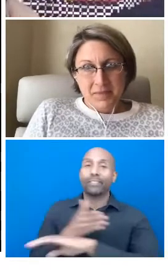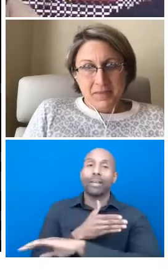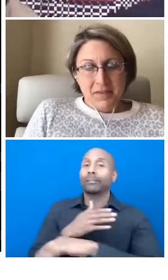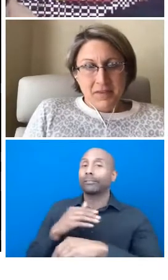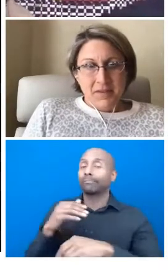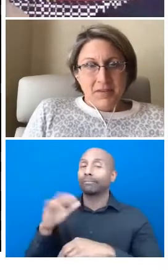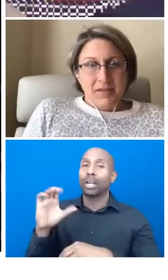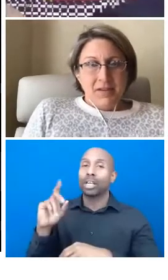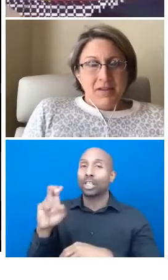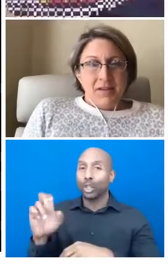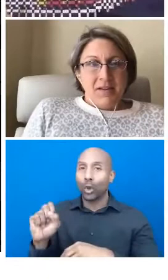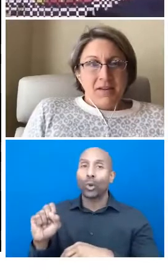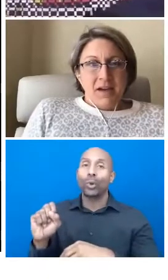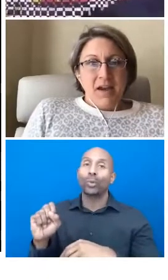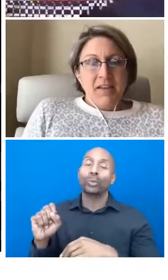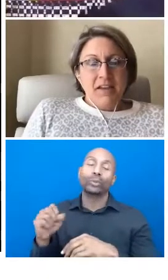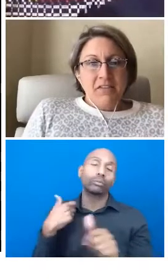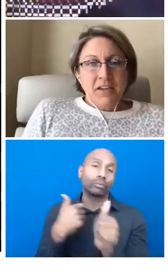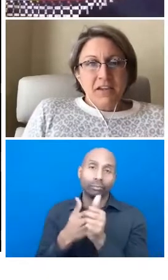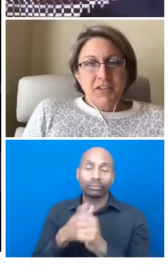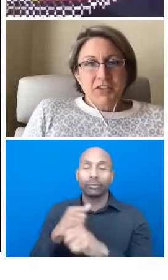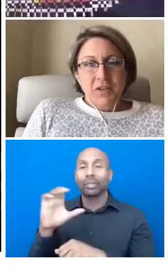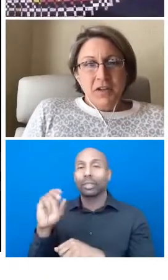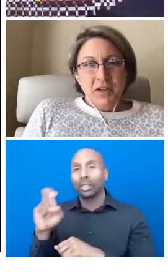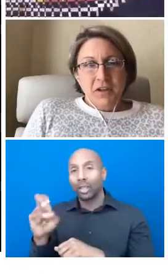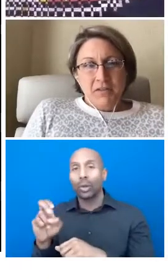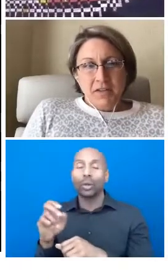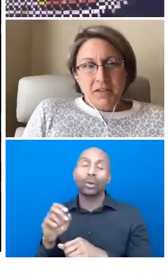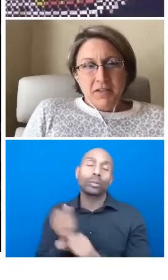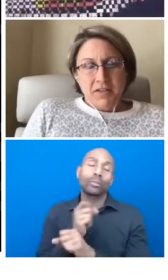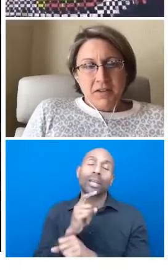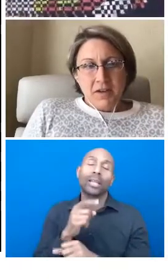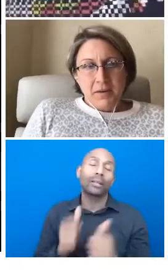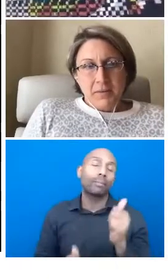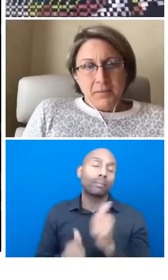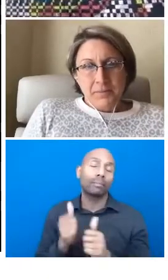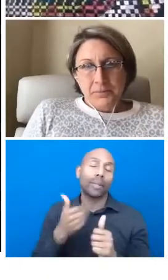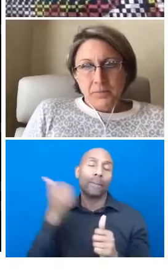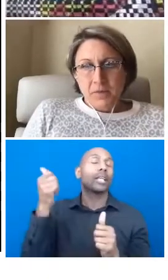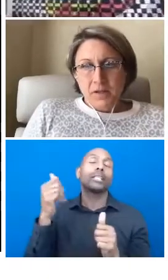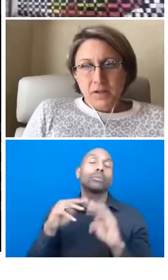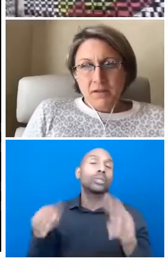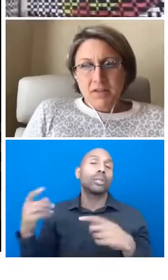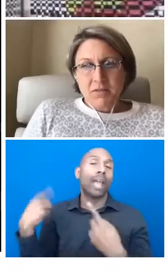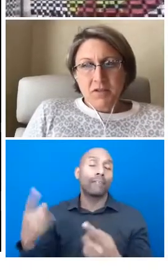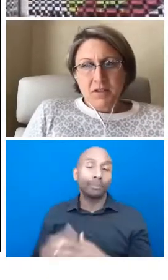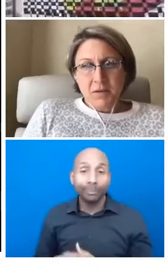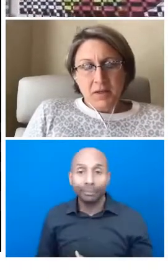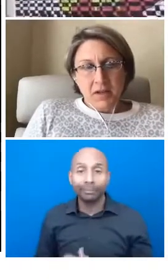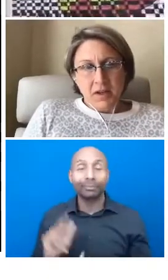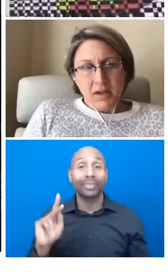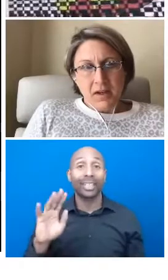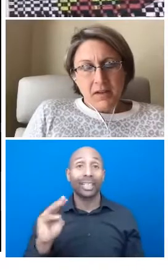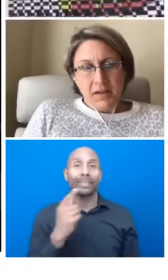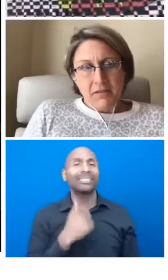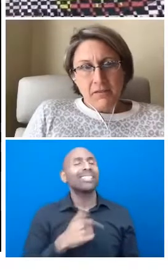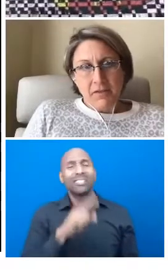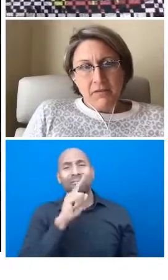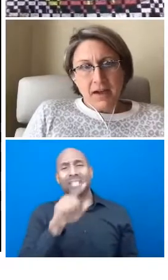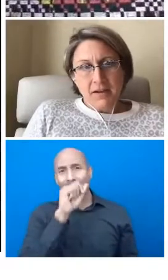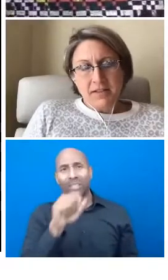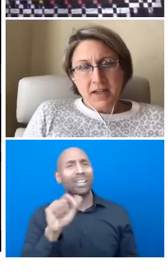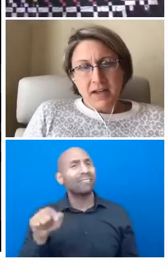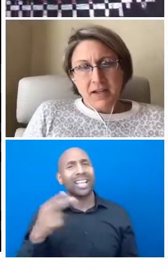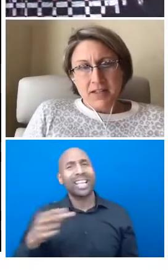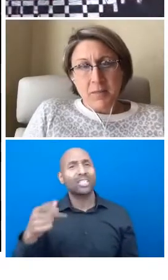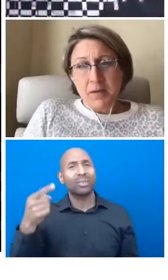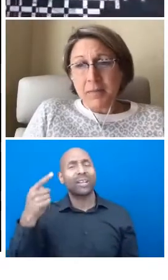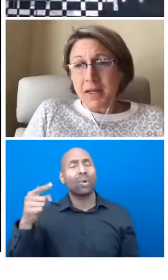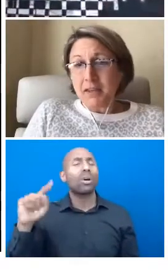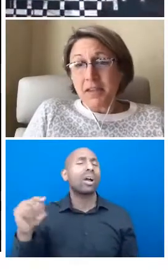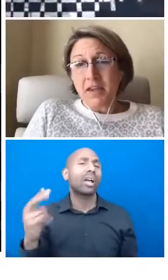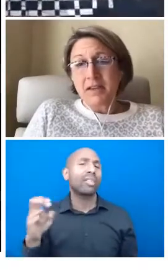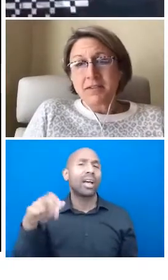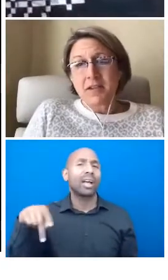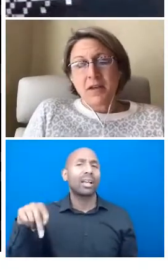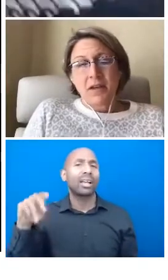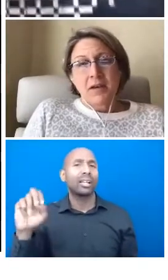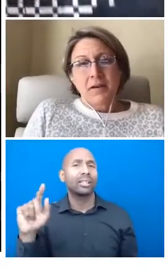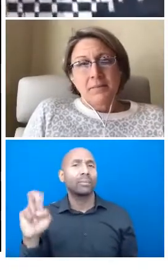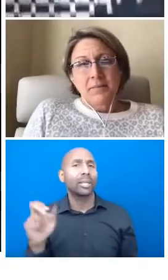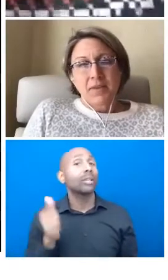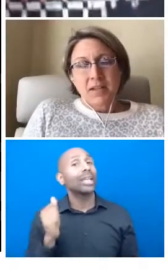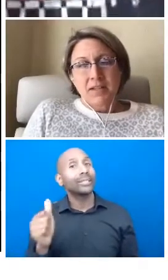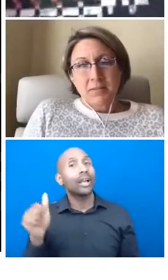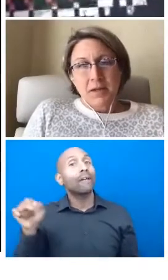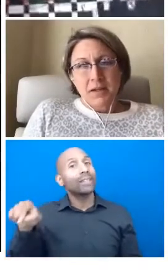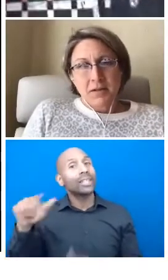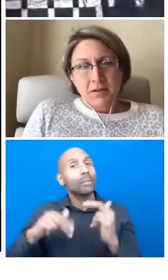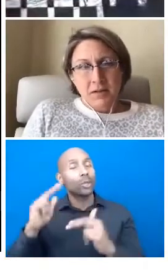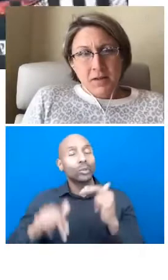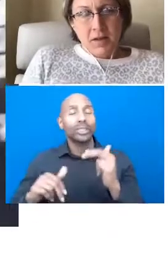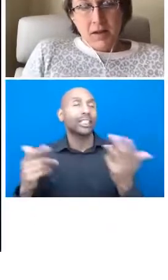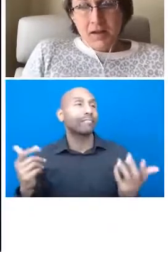Kim: I love the history of this museum, and I love the fact that it's been many things.